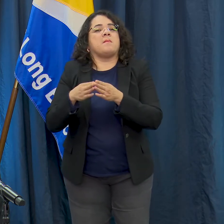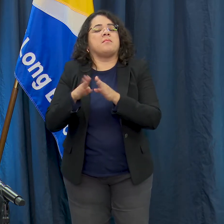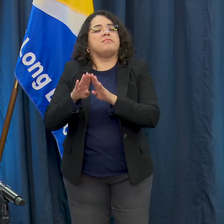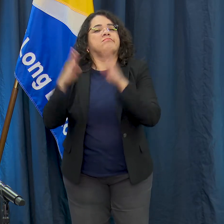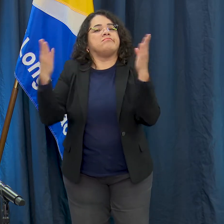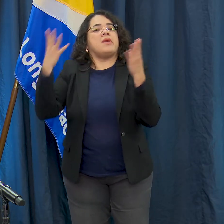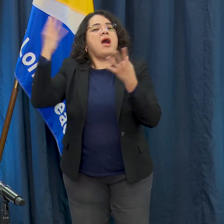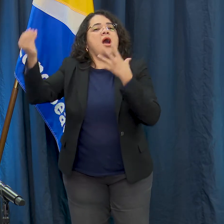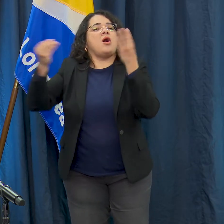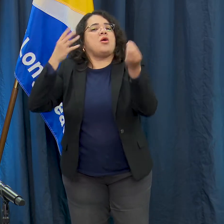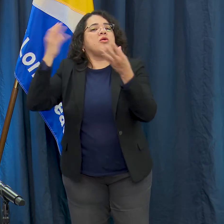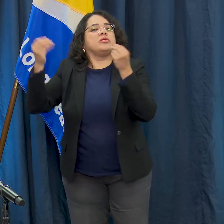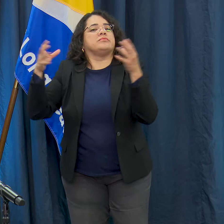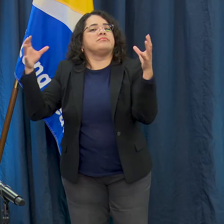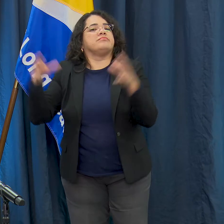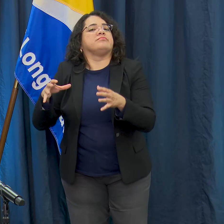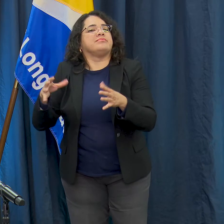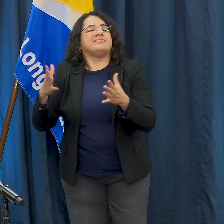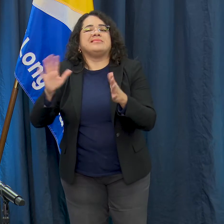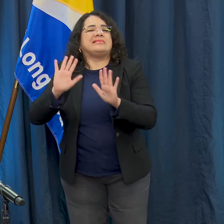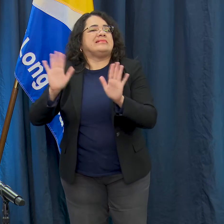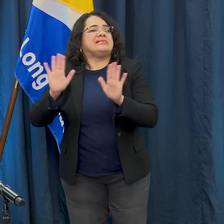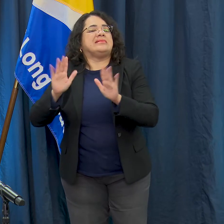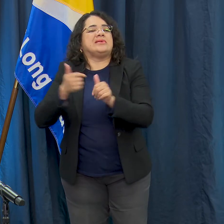more point though that Jeremiah that you said I think this is really important